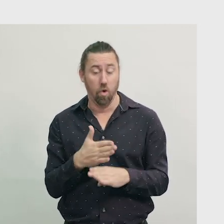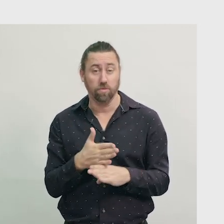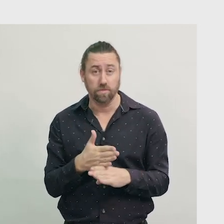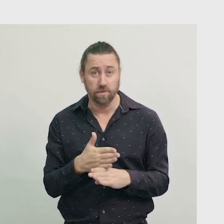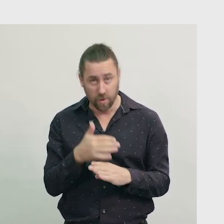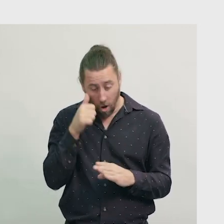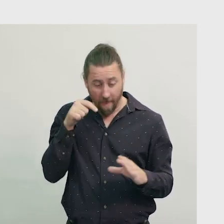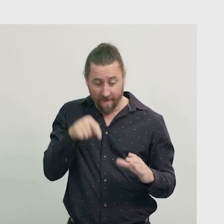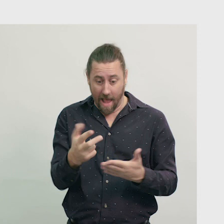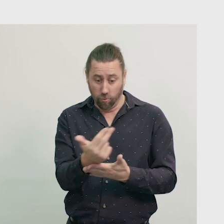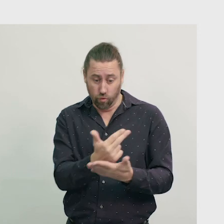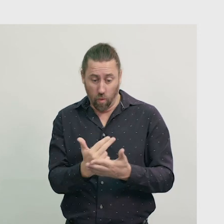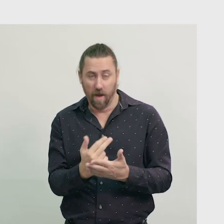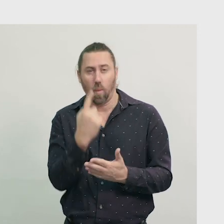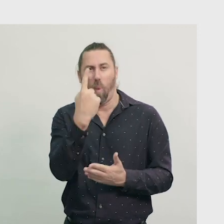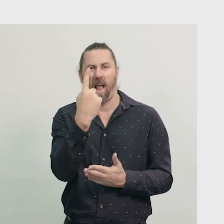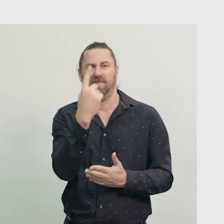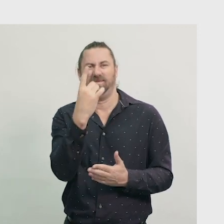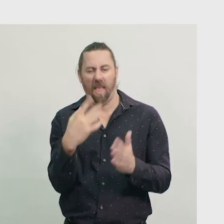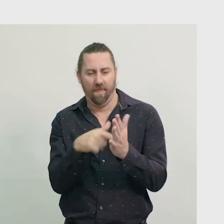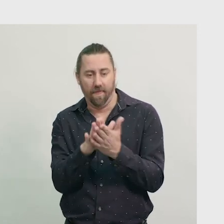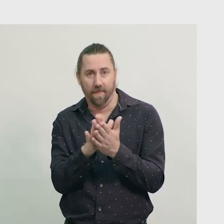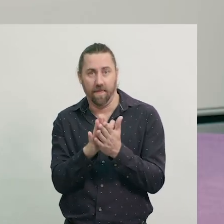The drawing will be 1/10 the size of my bedroom.